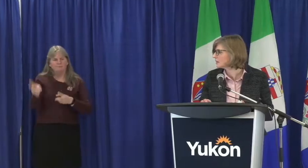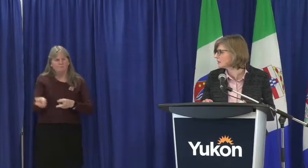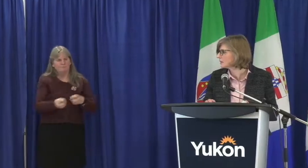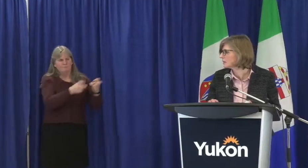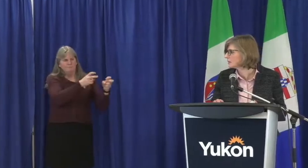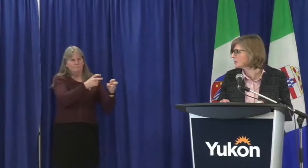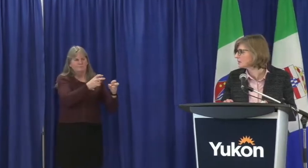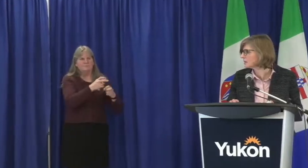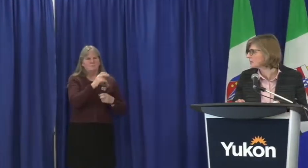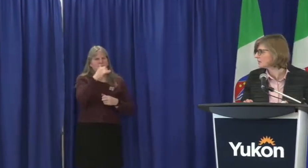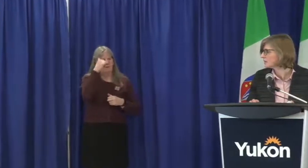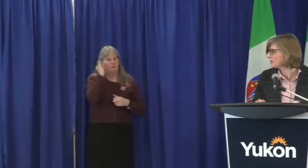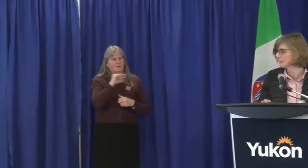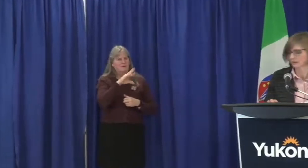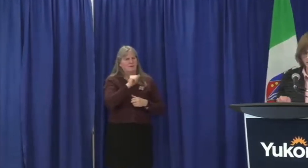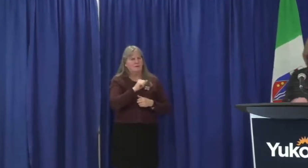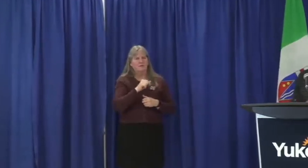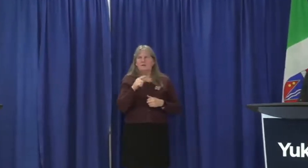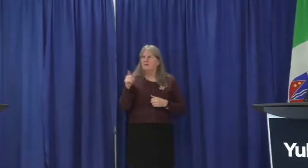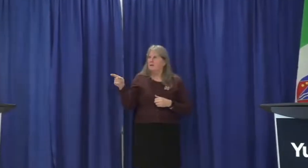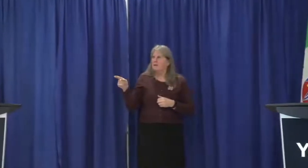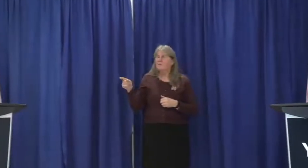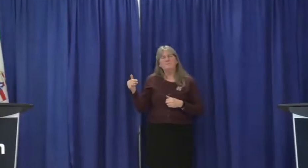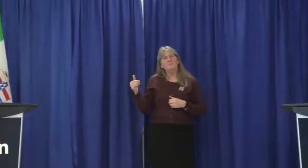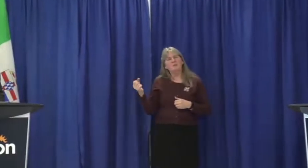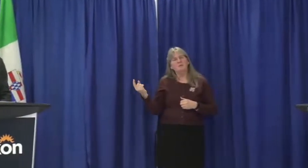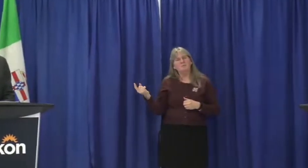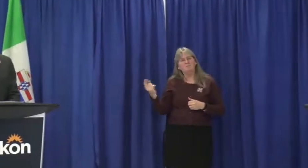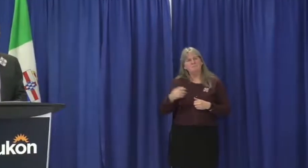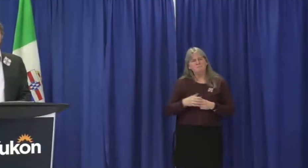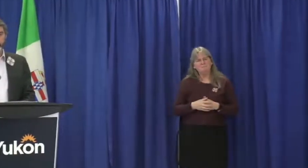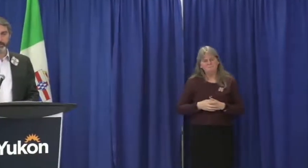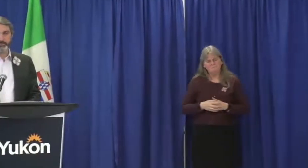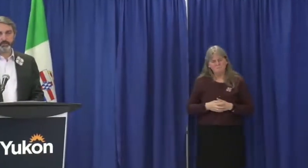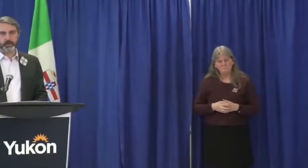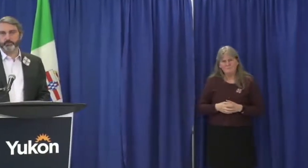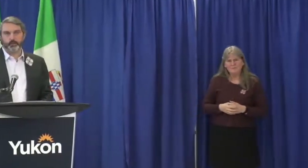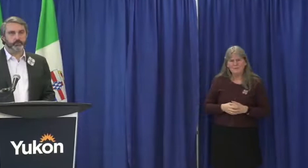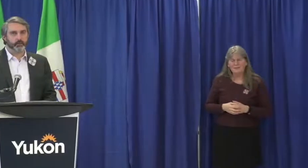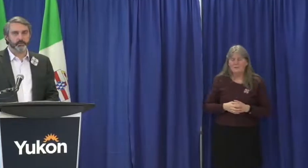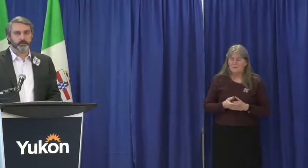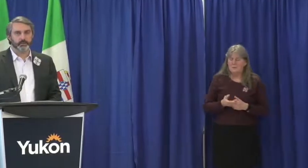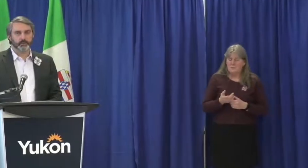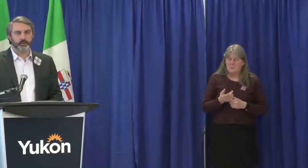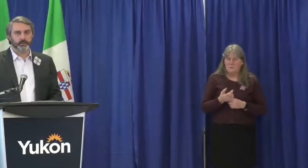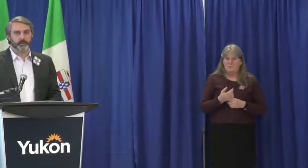I don't think I can say it any better than that. Other than, you know, we-- This was a tough one, obviously.